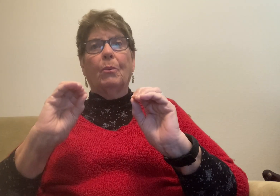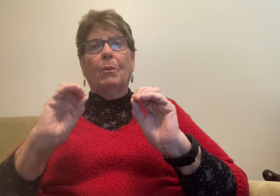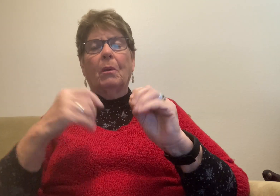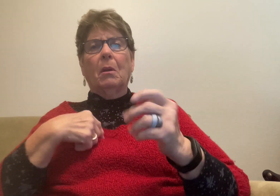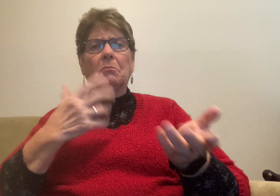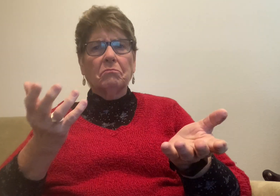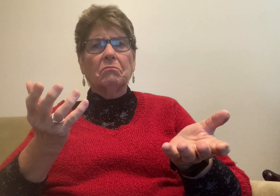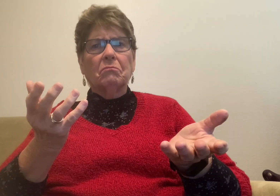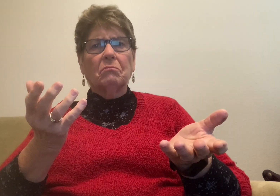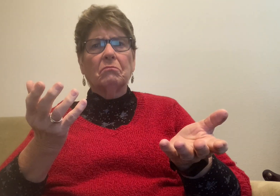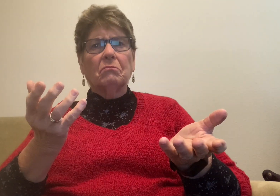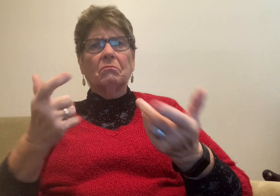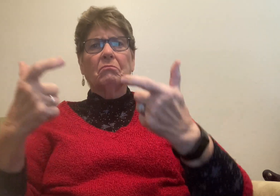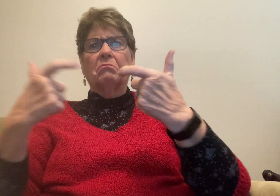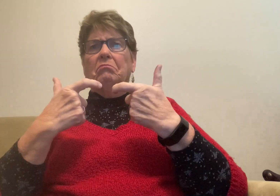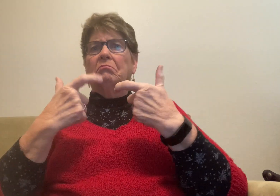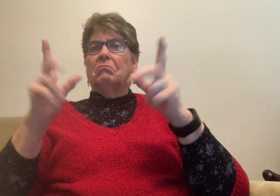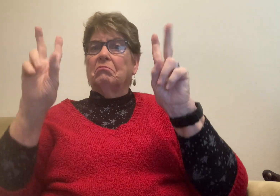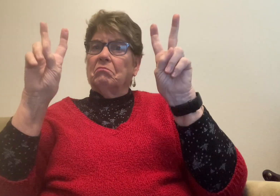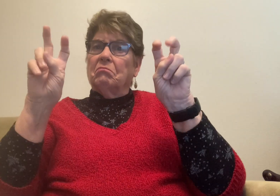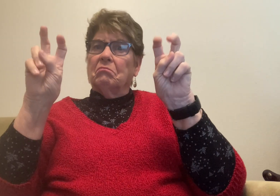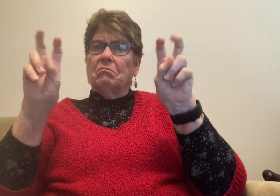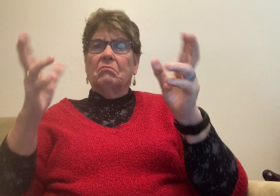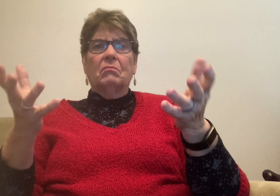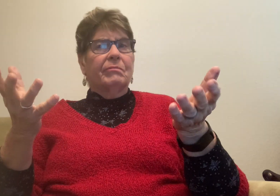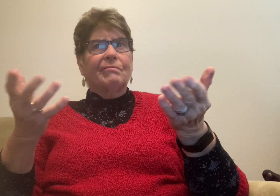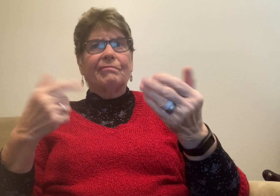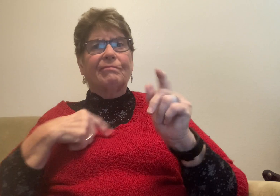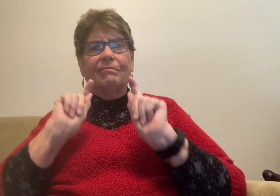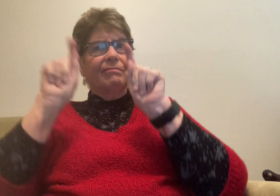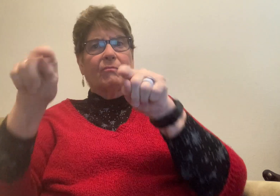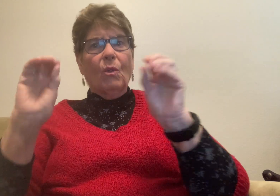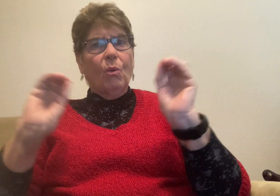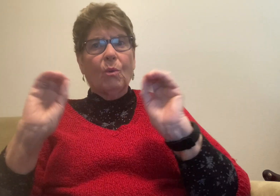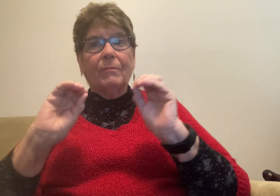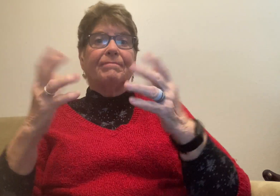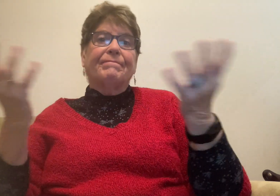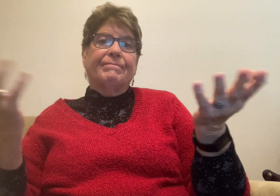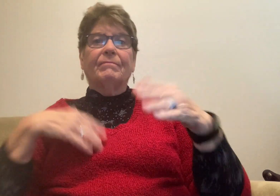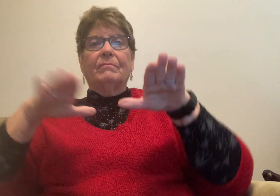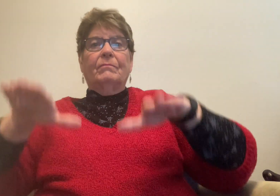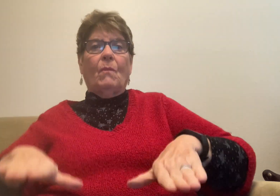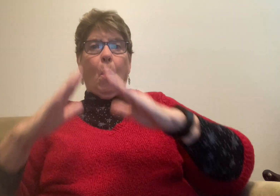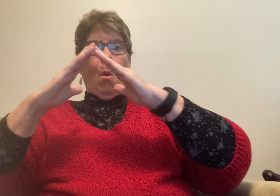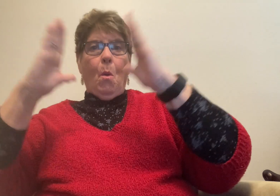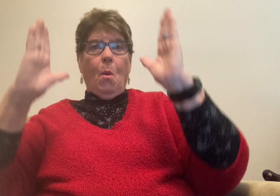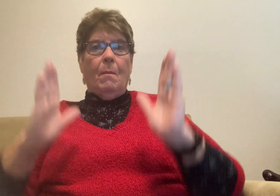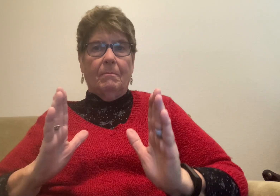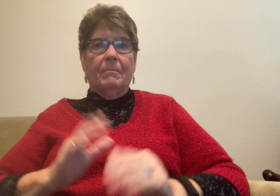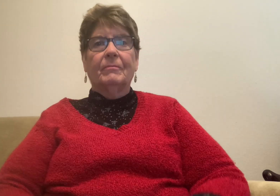I was disappointed they technically prevented me so I was unable to go, so I stayed home.